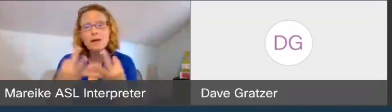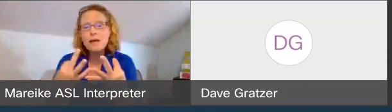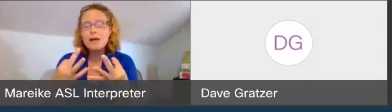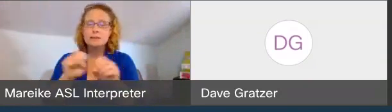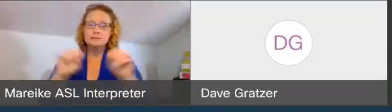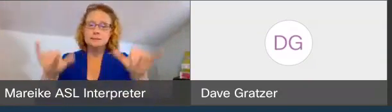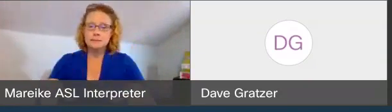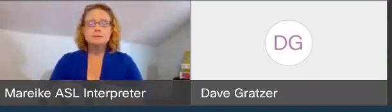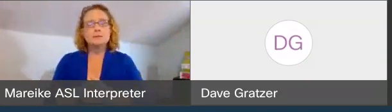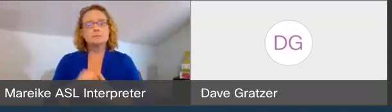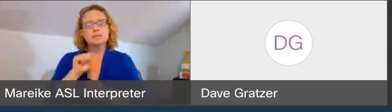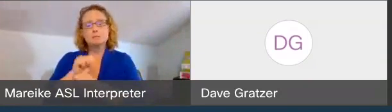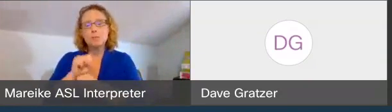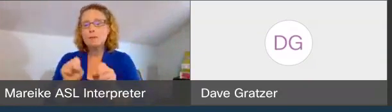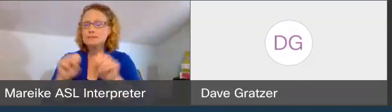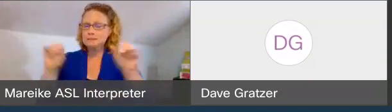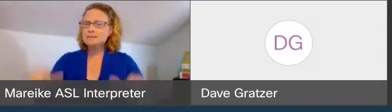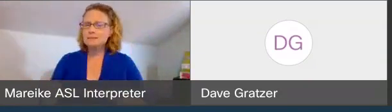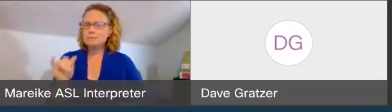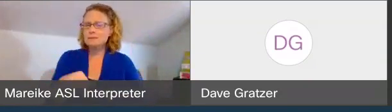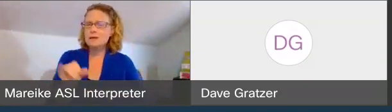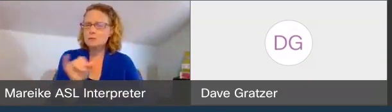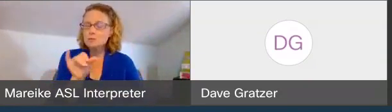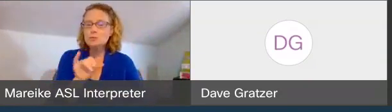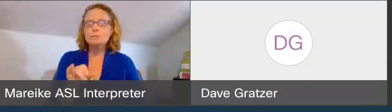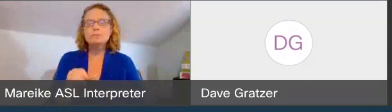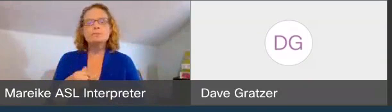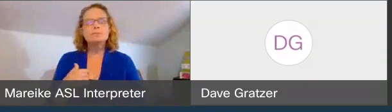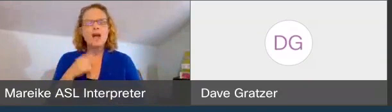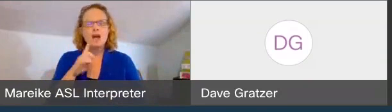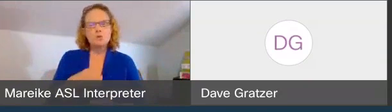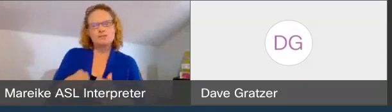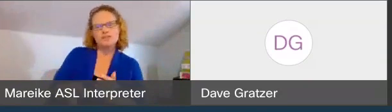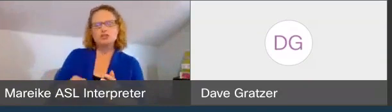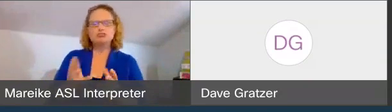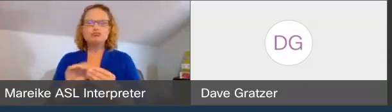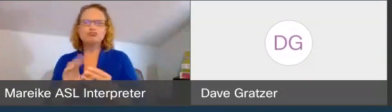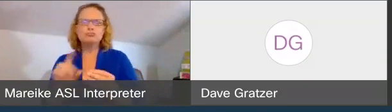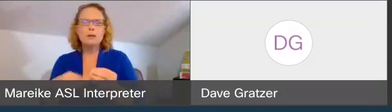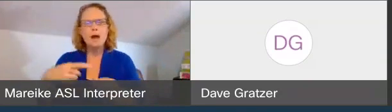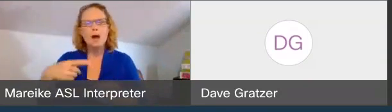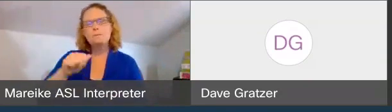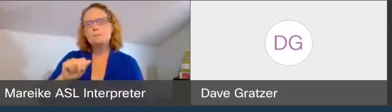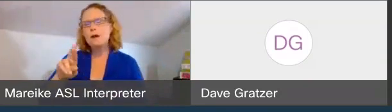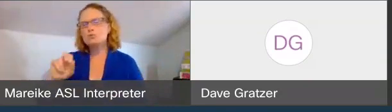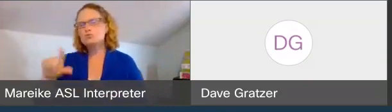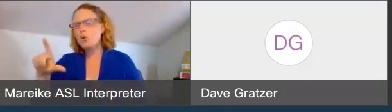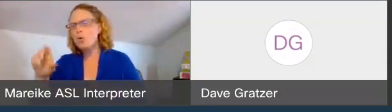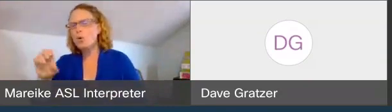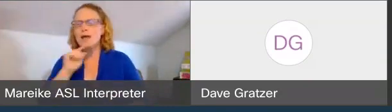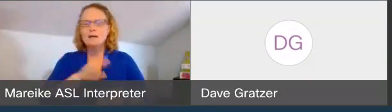the employment system. So I'll just end talking a little bit about parole and probation specifically